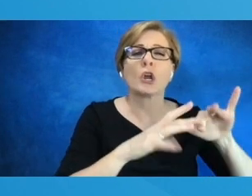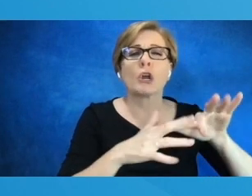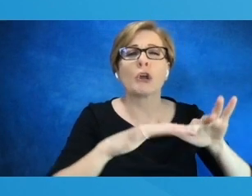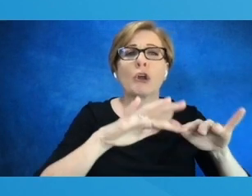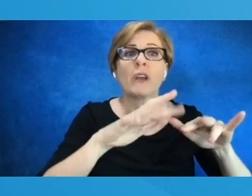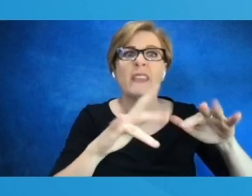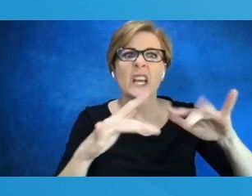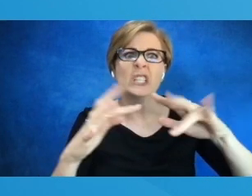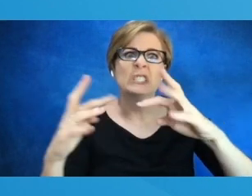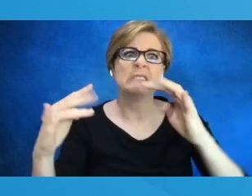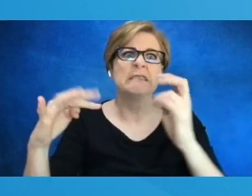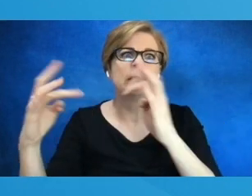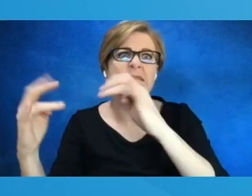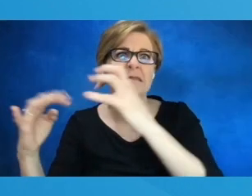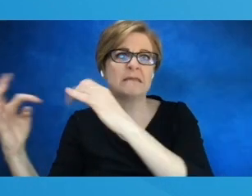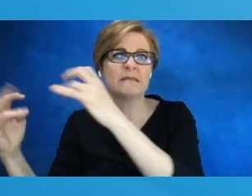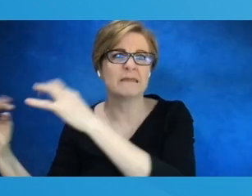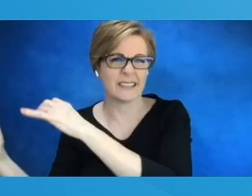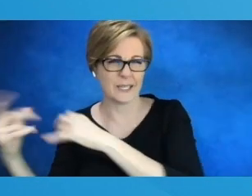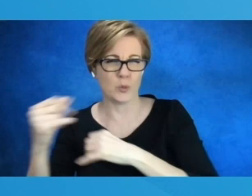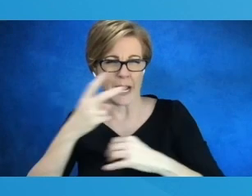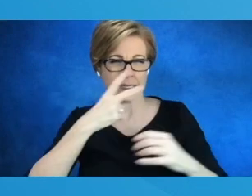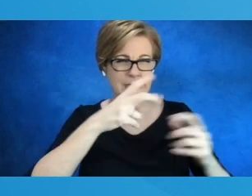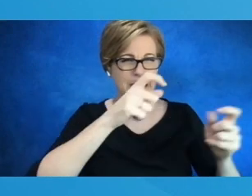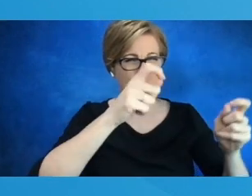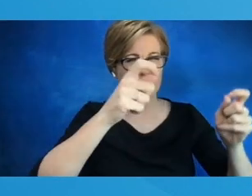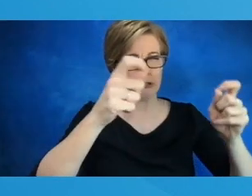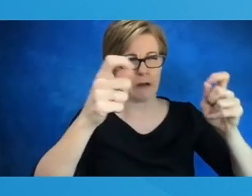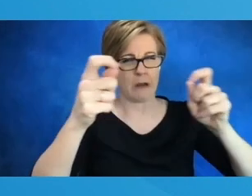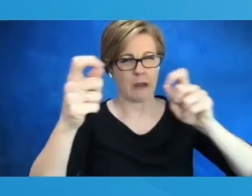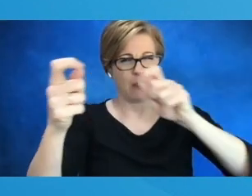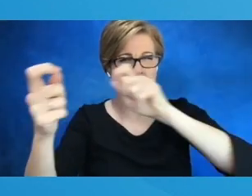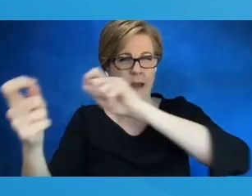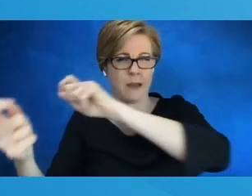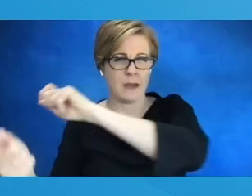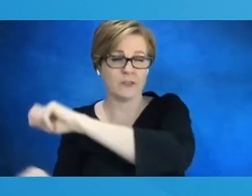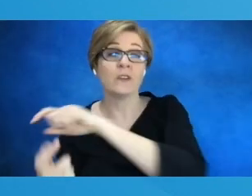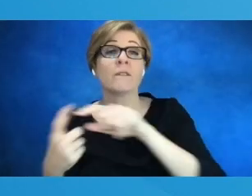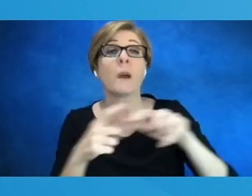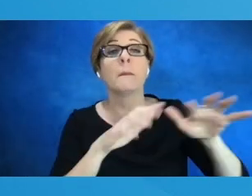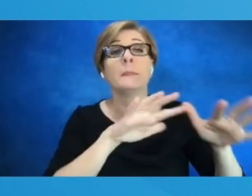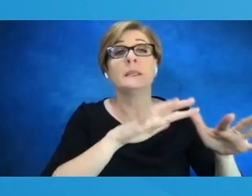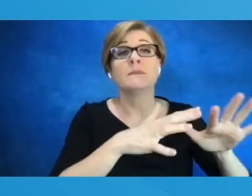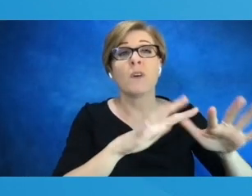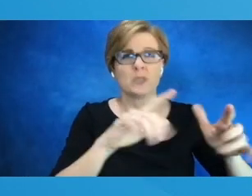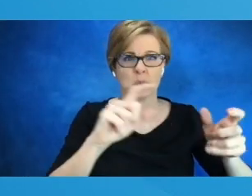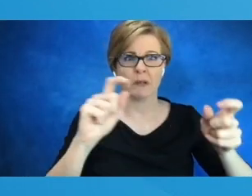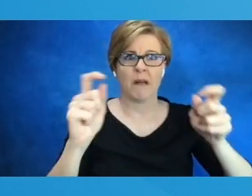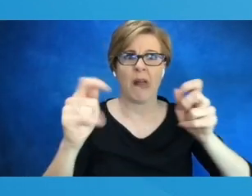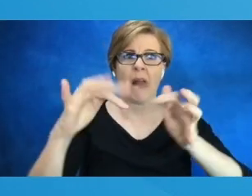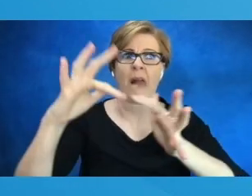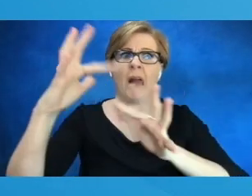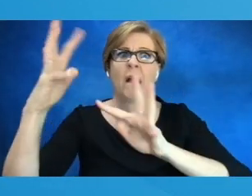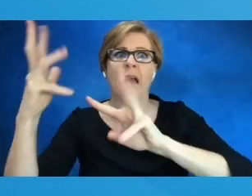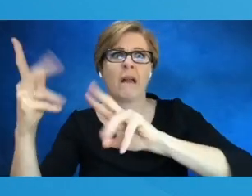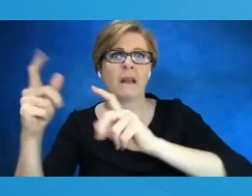So, we move from sort of peaceful to chaotic and peaceful to chaotic throughout the eight canvases.